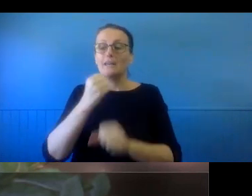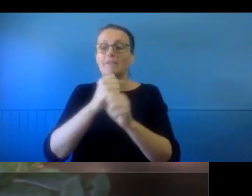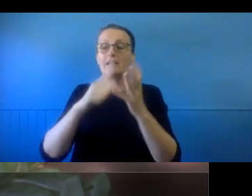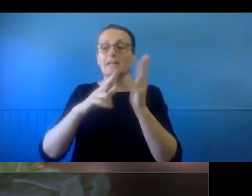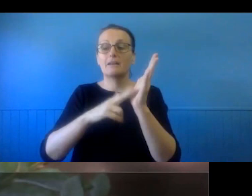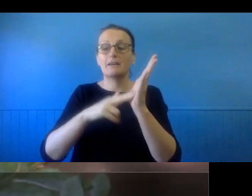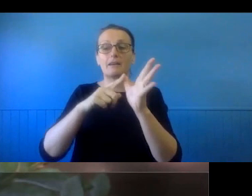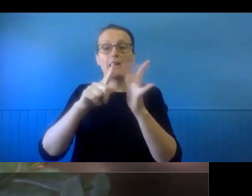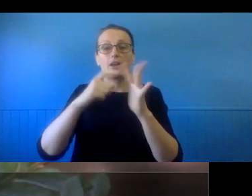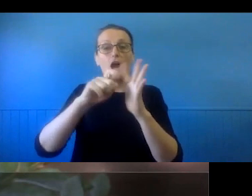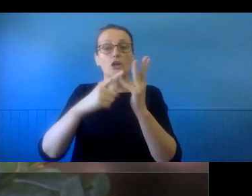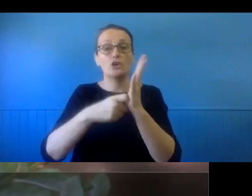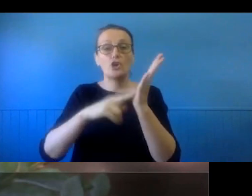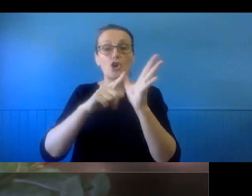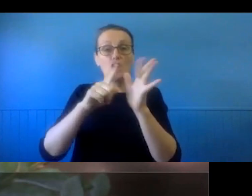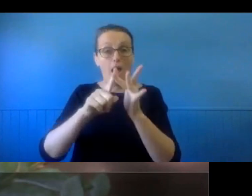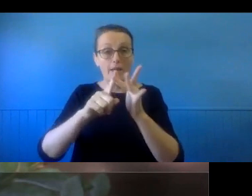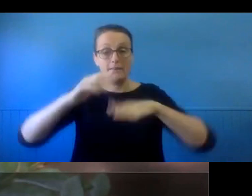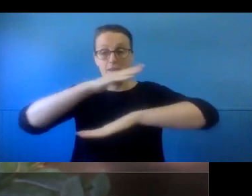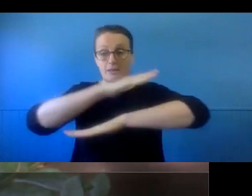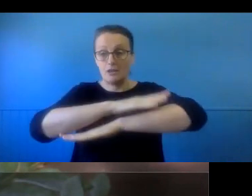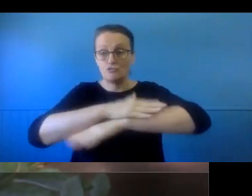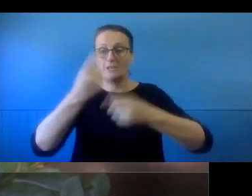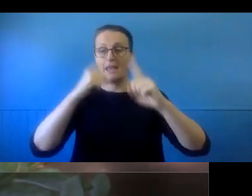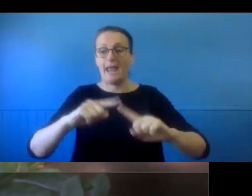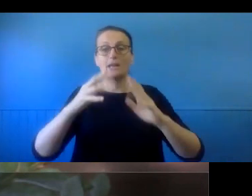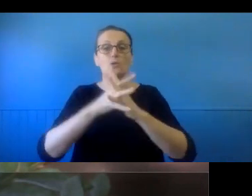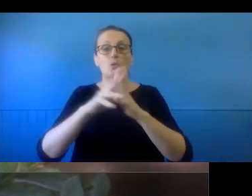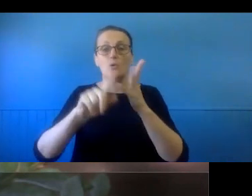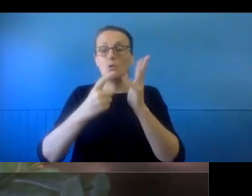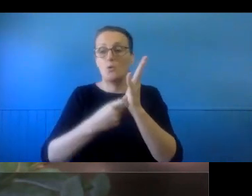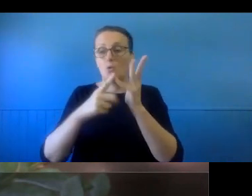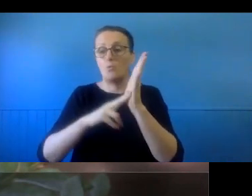country. We are leadership development facilitators and we drew